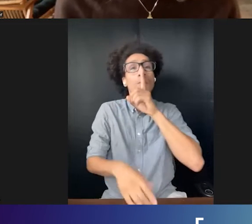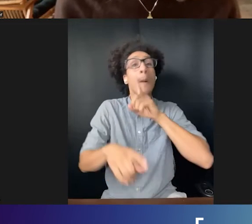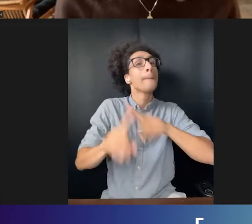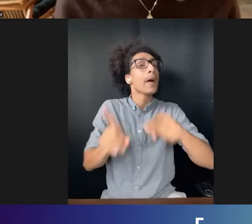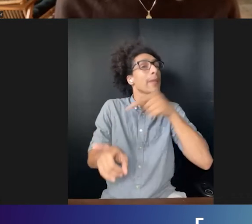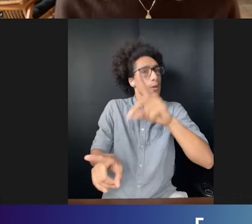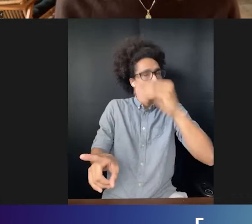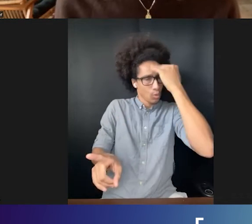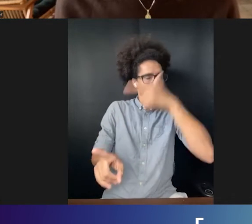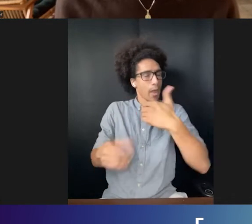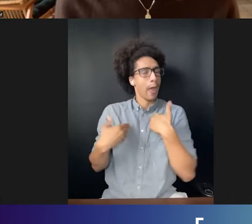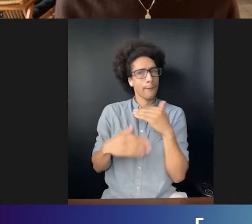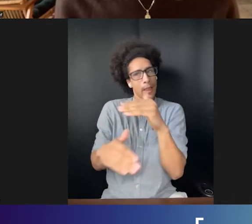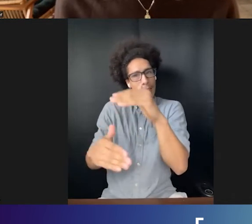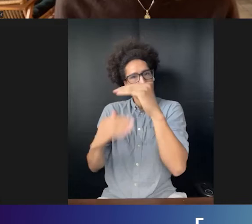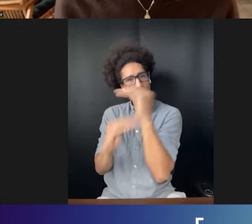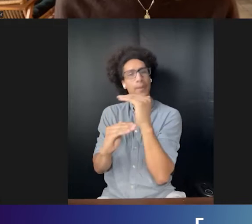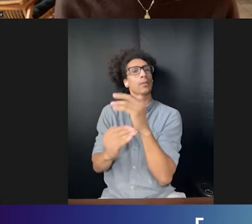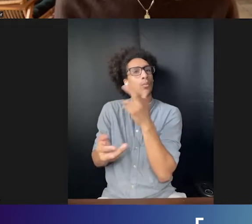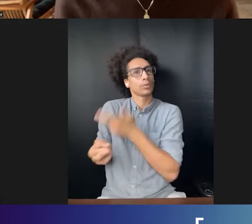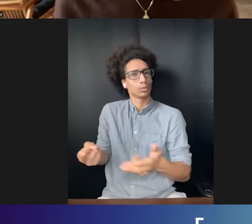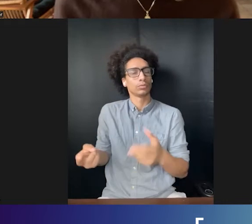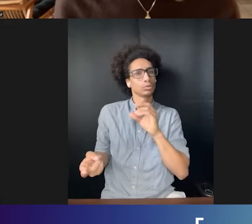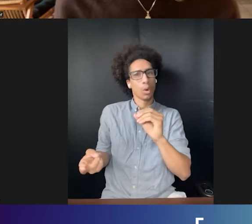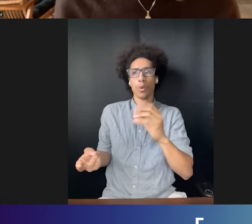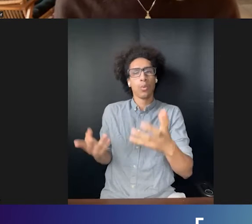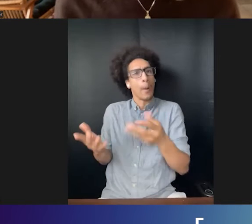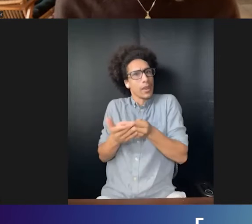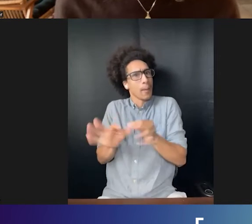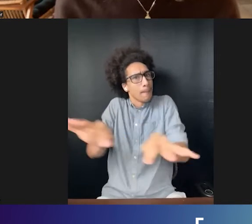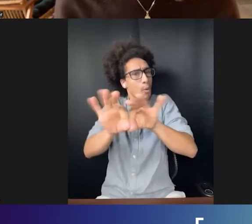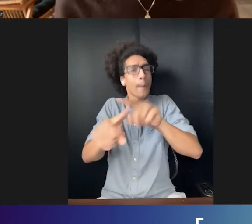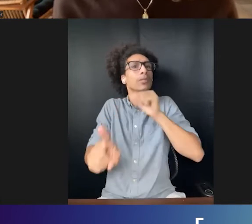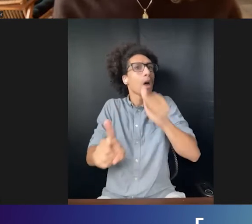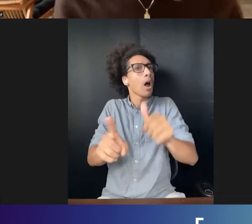And so I think it was important to understand and to be honest,